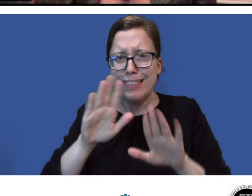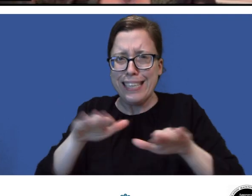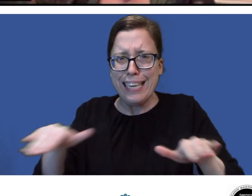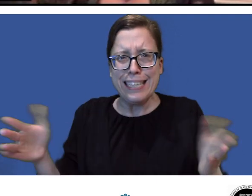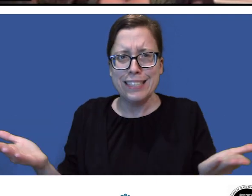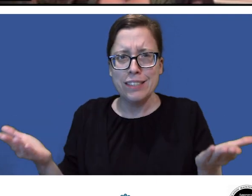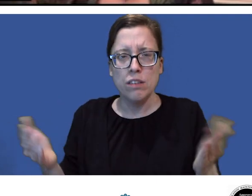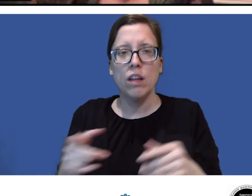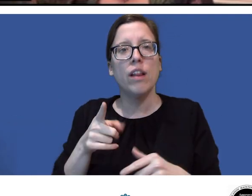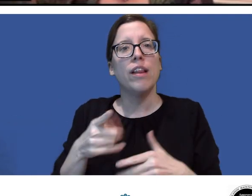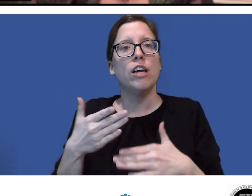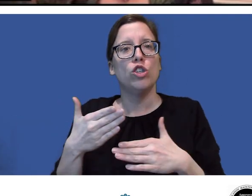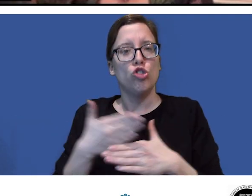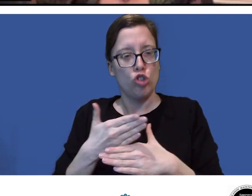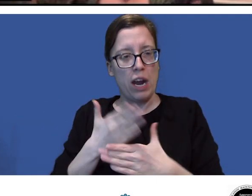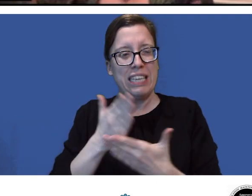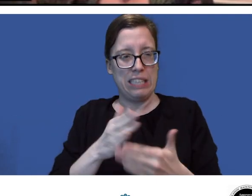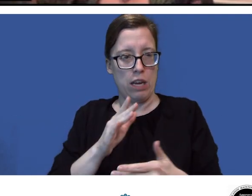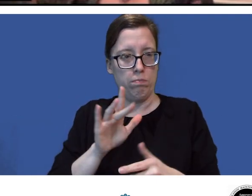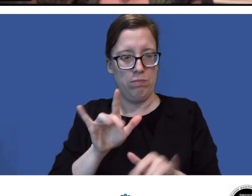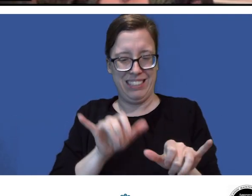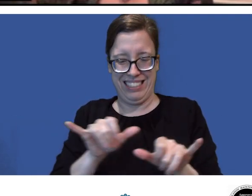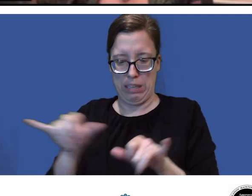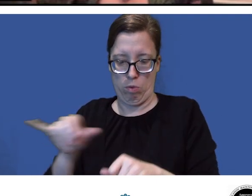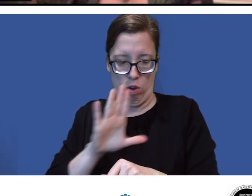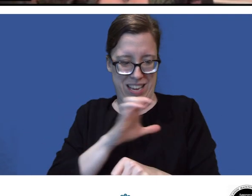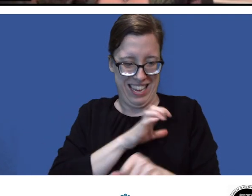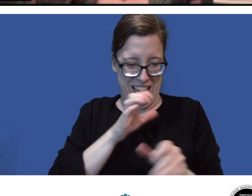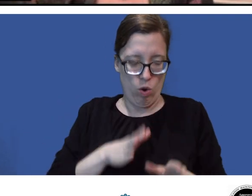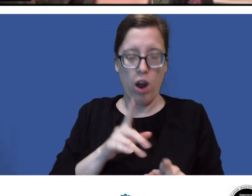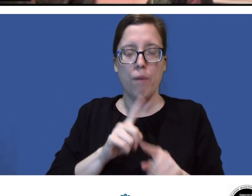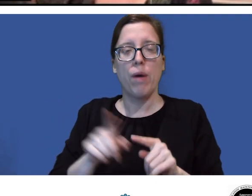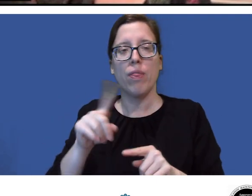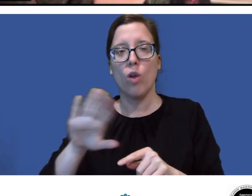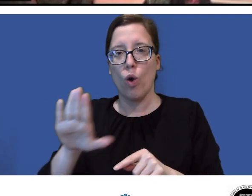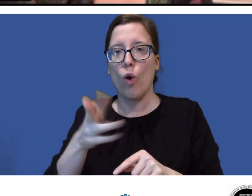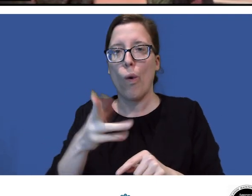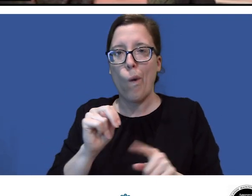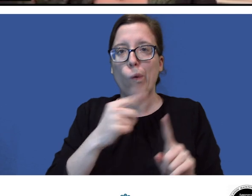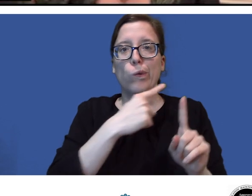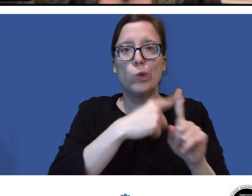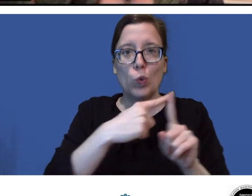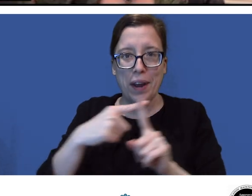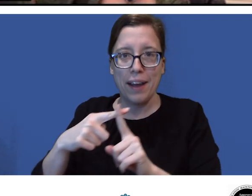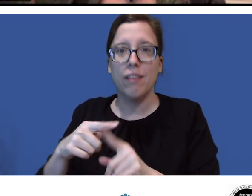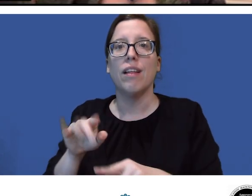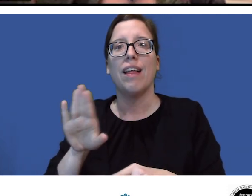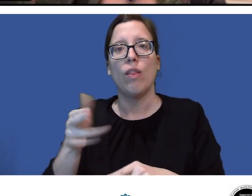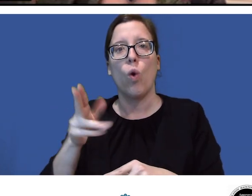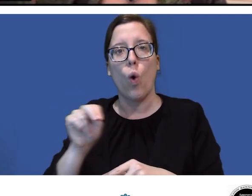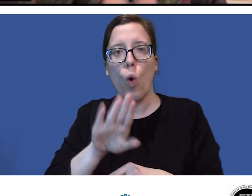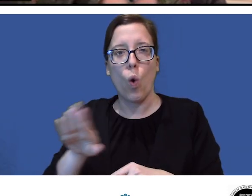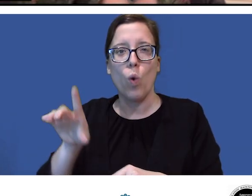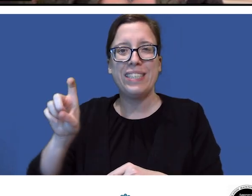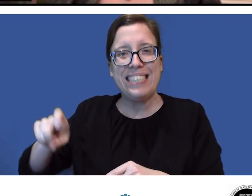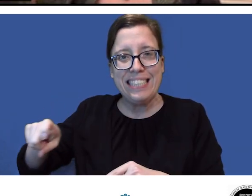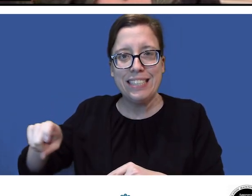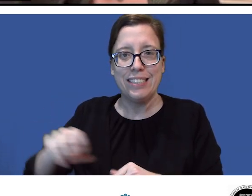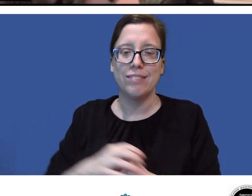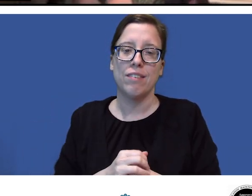their own strengths and their own needs. Deafblindness is a unique disability.